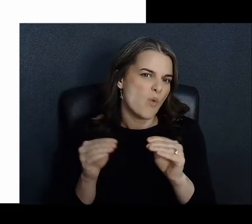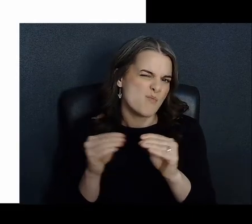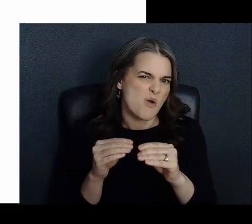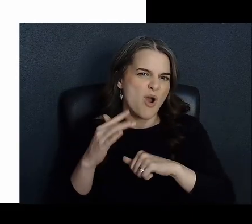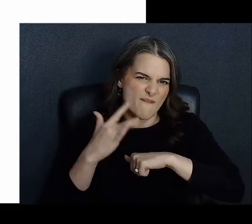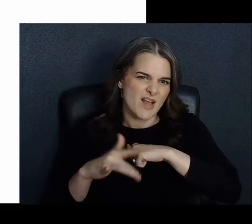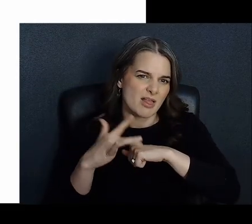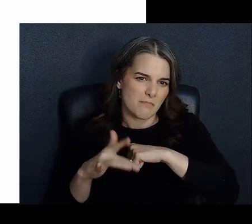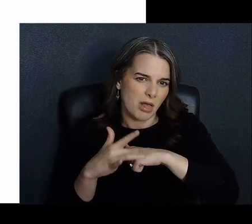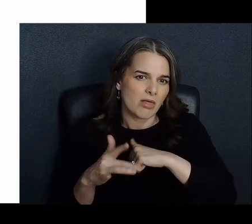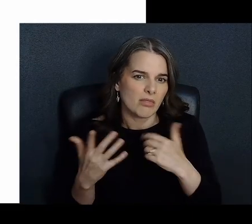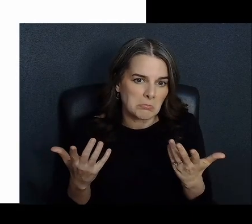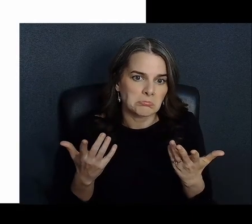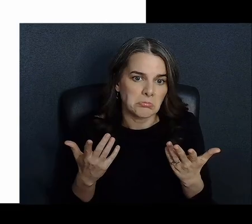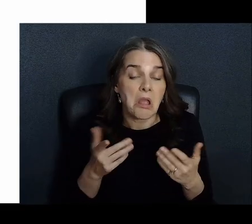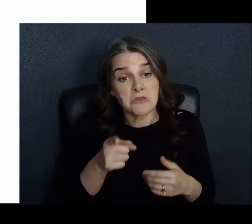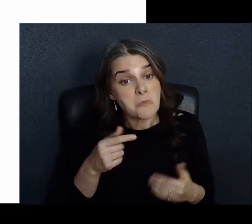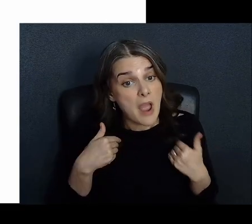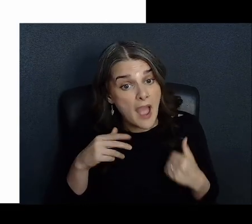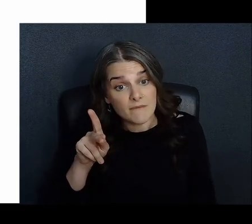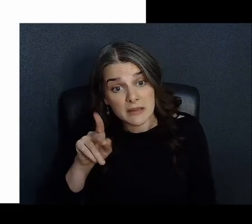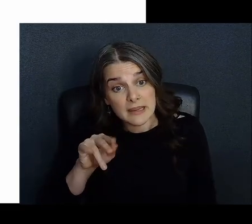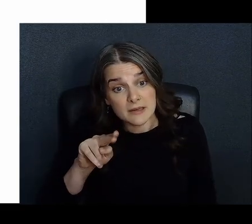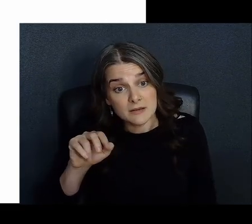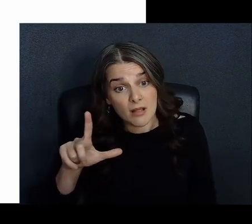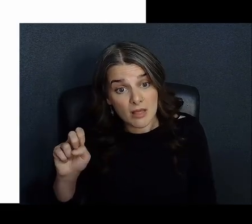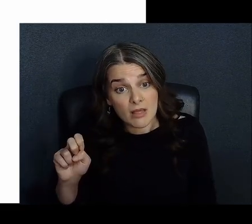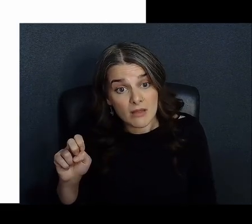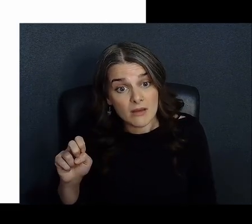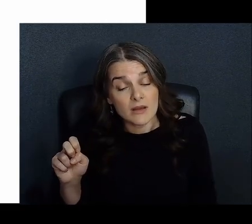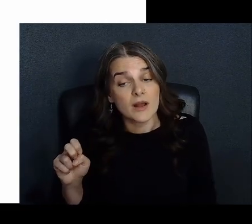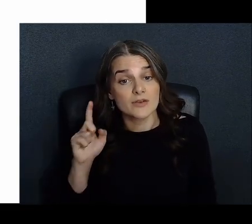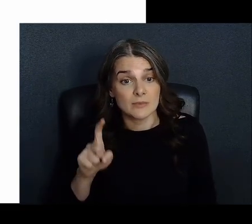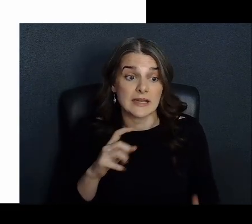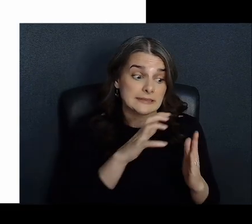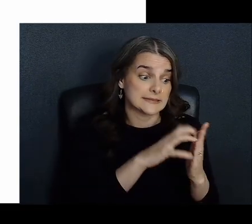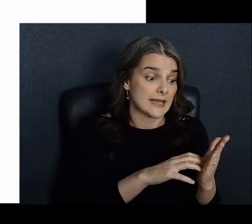if you have a Kindle, especially if you need the text to speech, to give it a try.